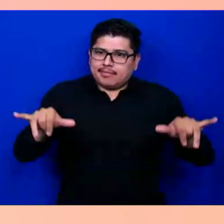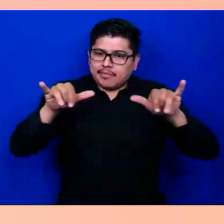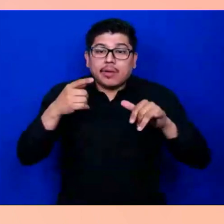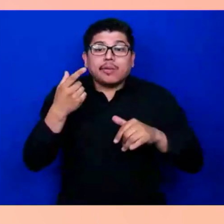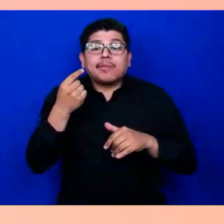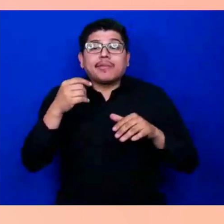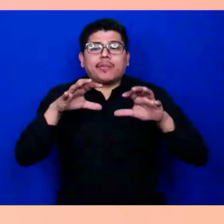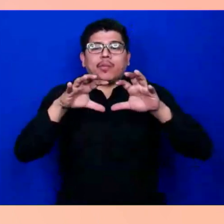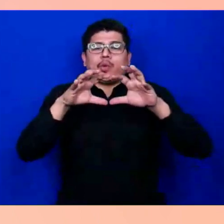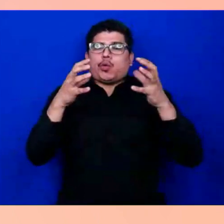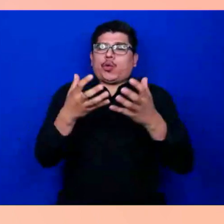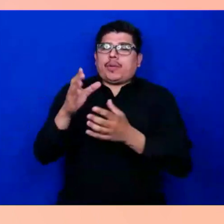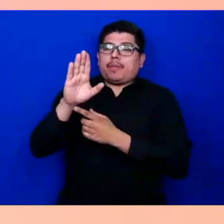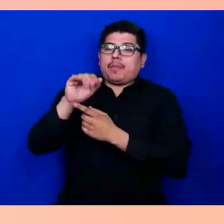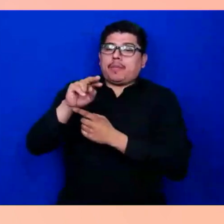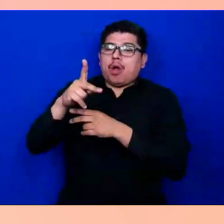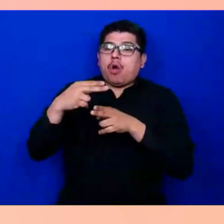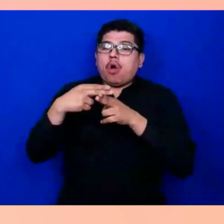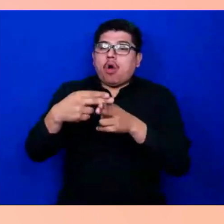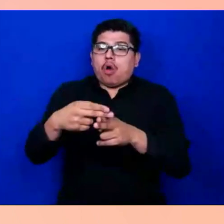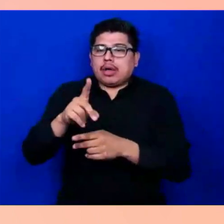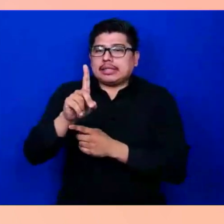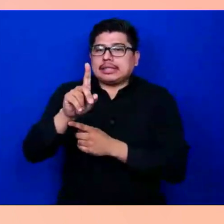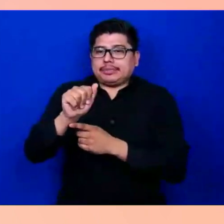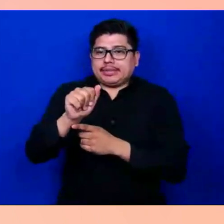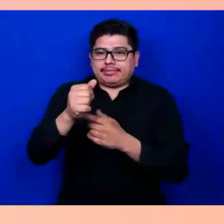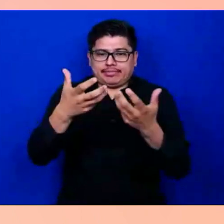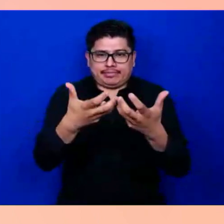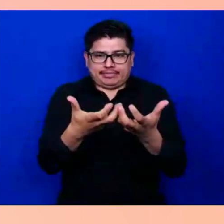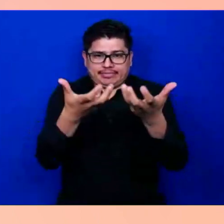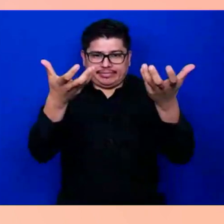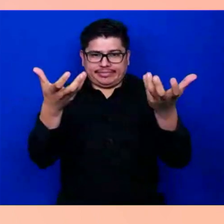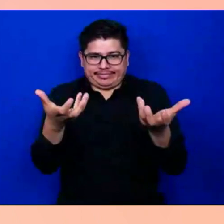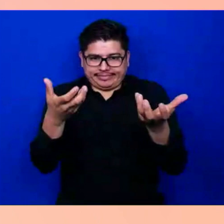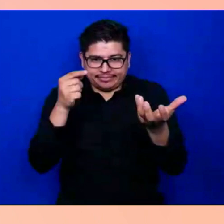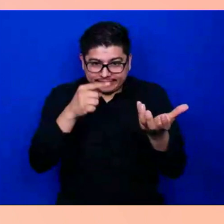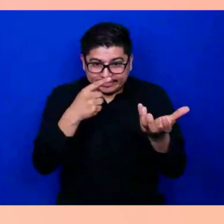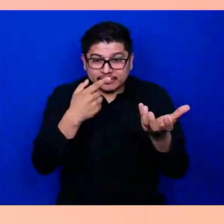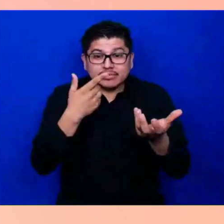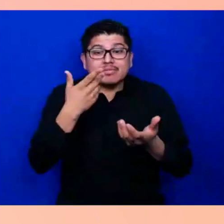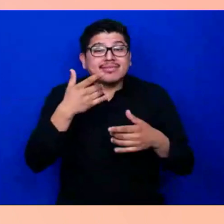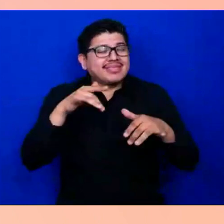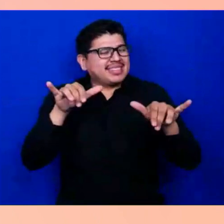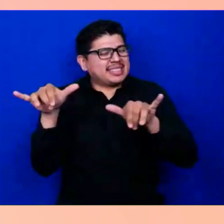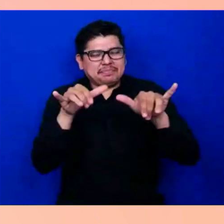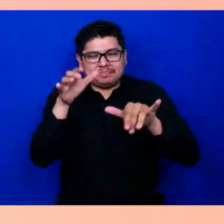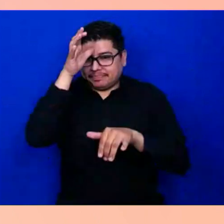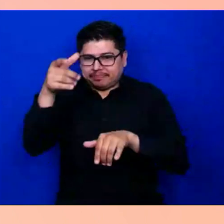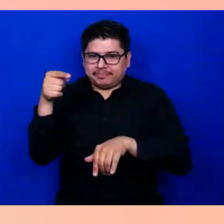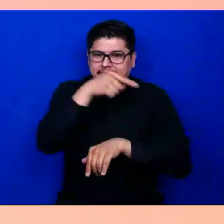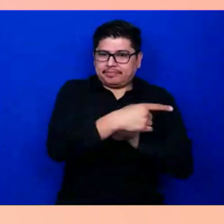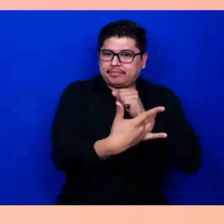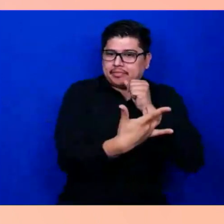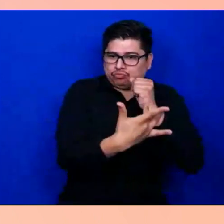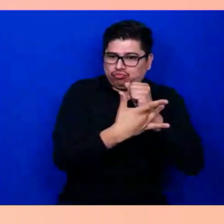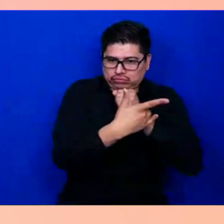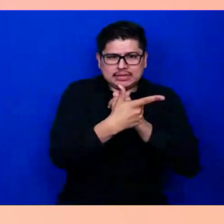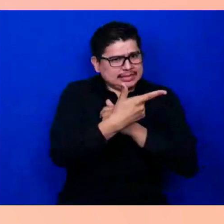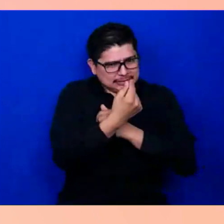At the same time, technology is entering a new era, especially with recent advancements in AI.